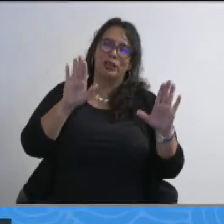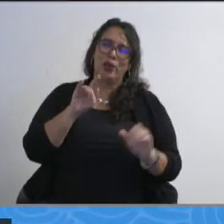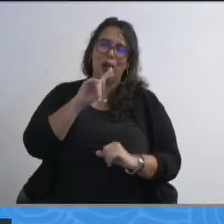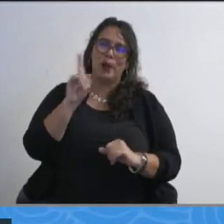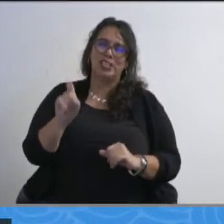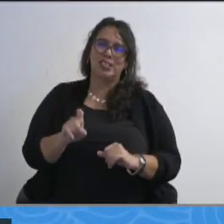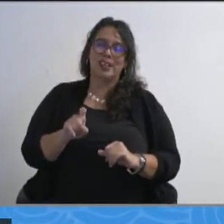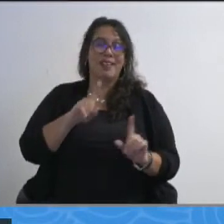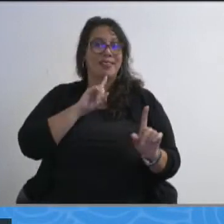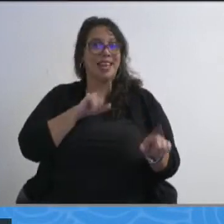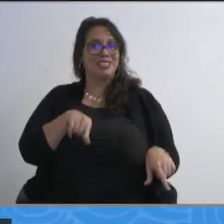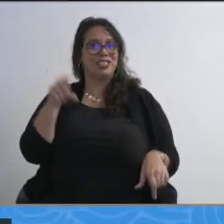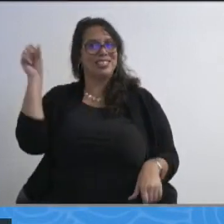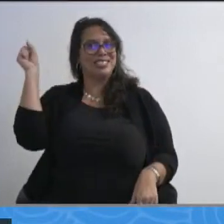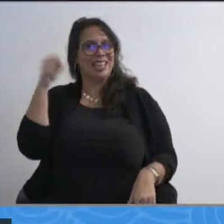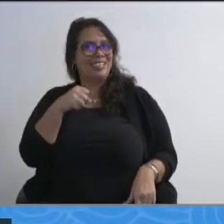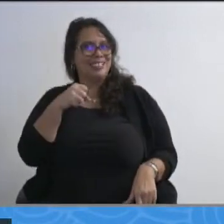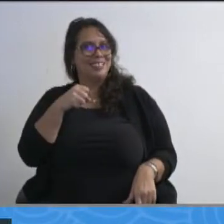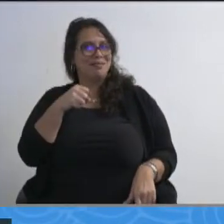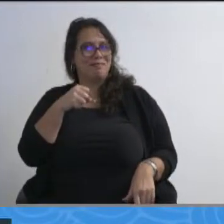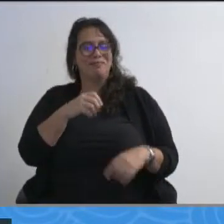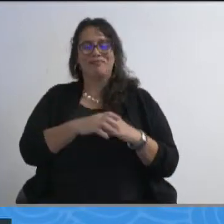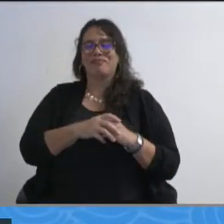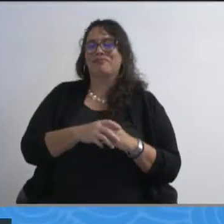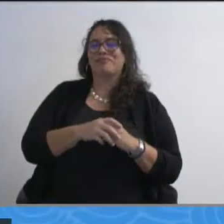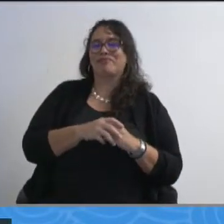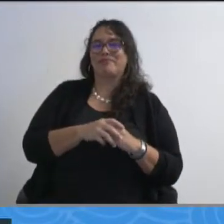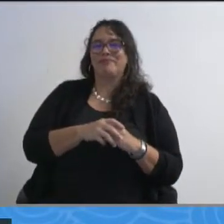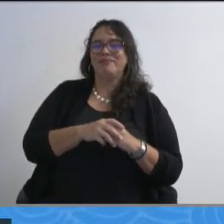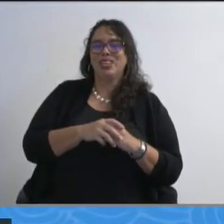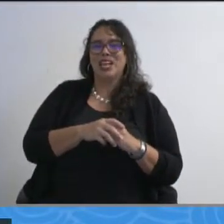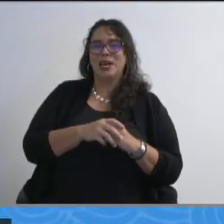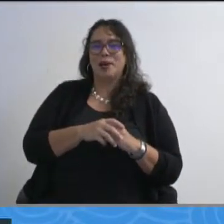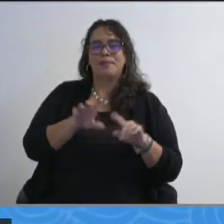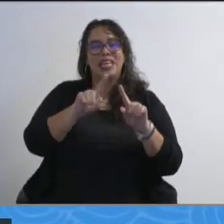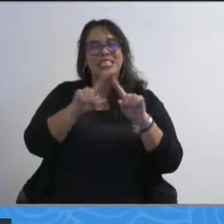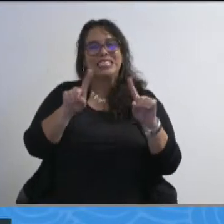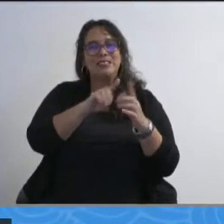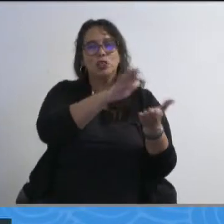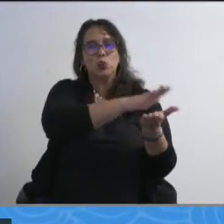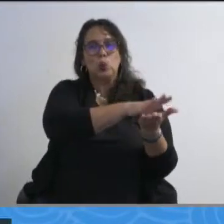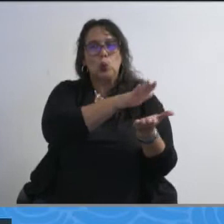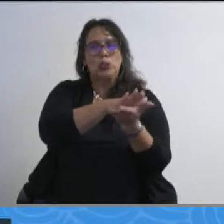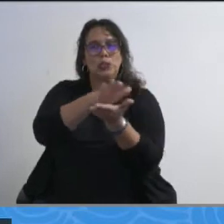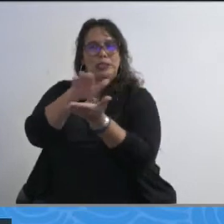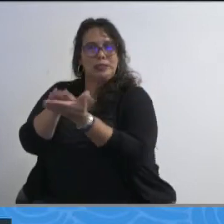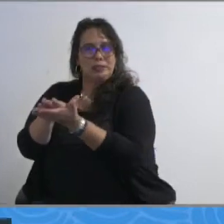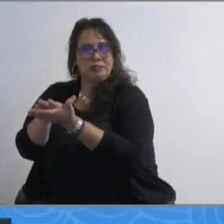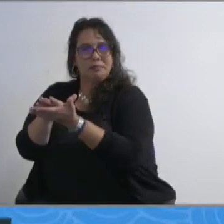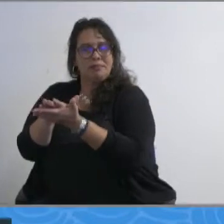The answer to that is yes. And at different school sites, as well as centrally,